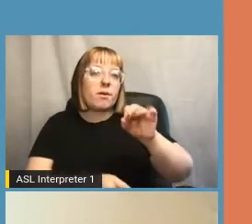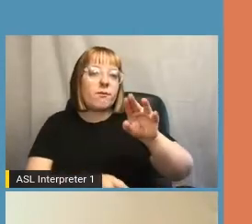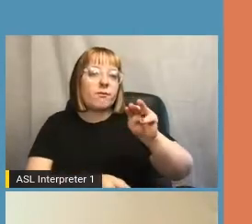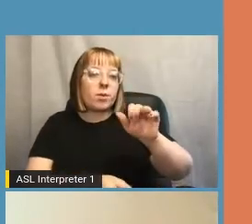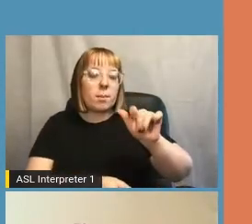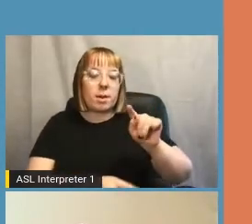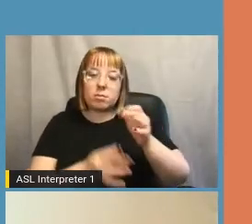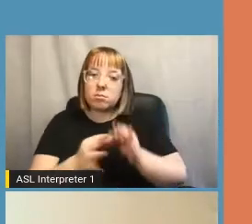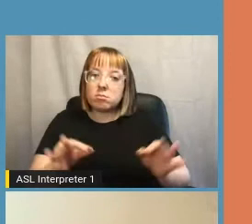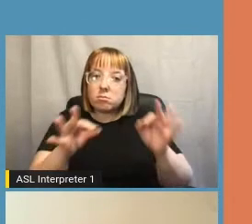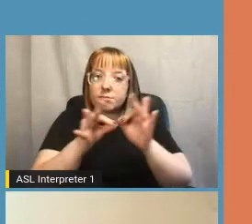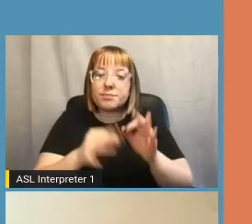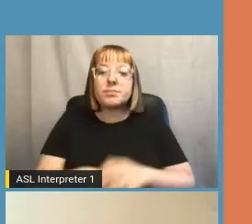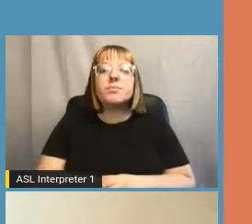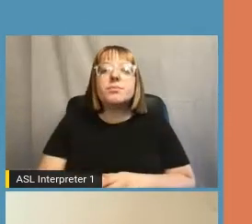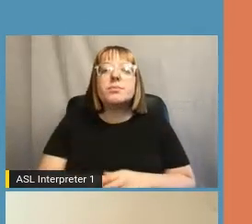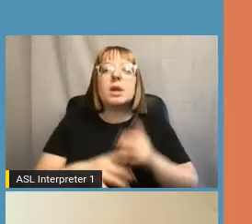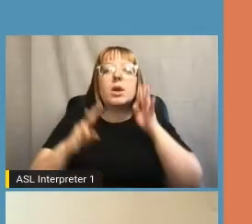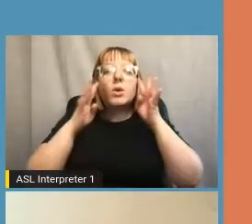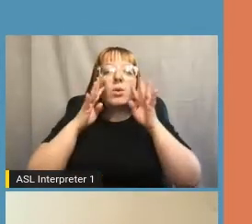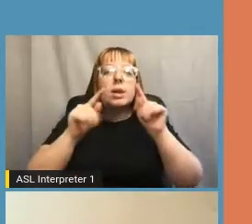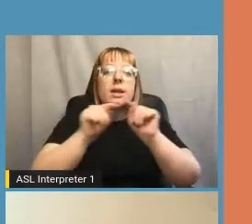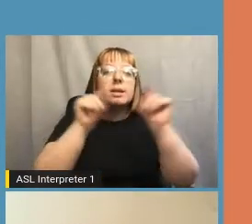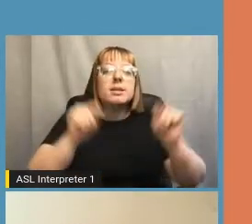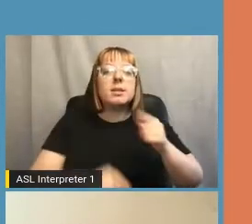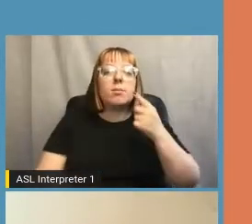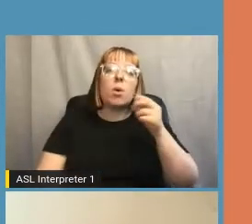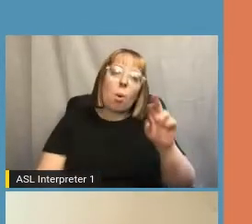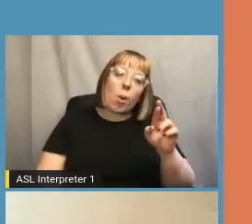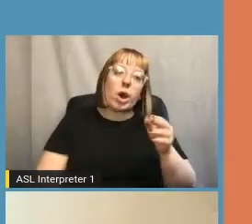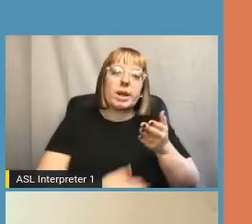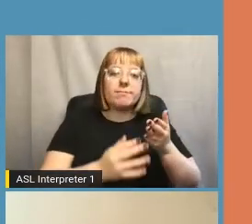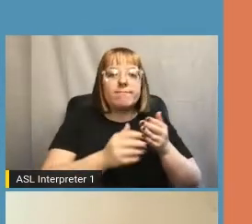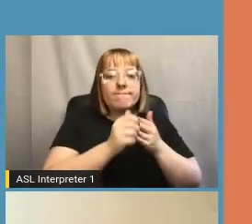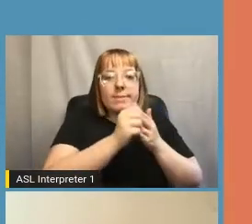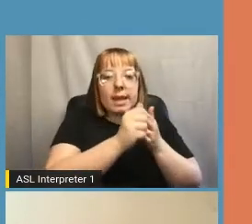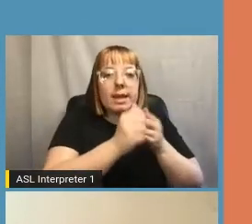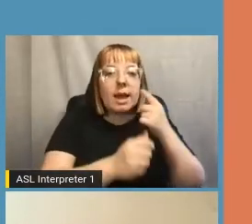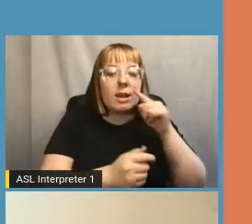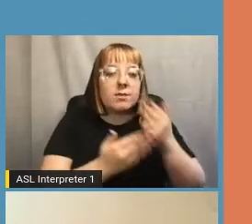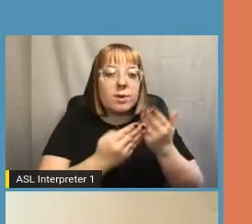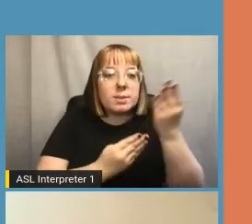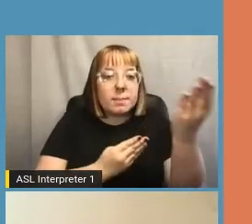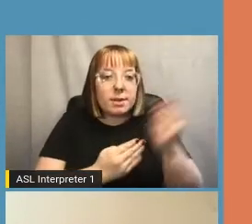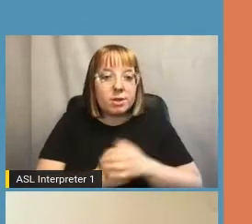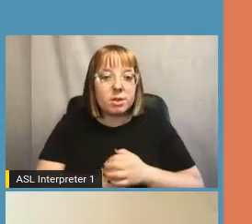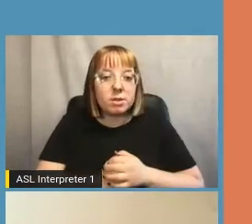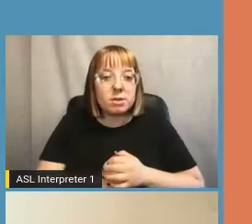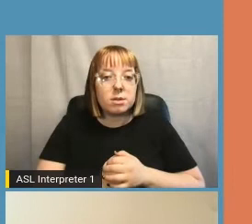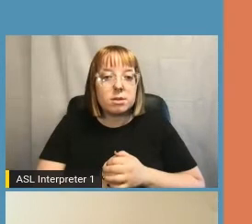uh templates for uh or guides for submissions um so you're telling people who are submitting work